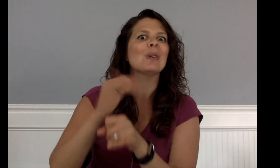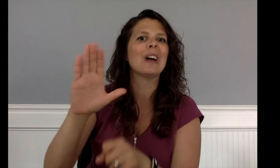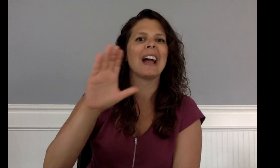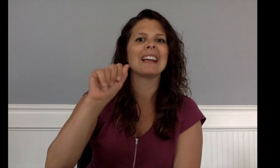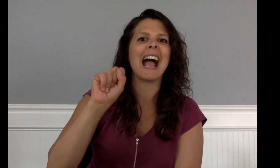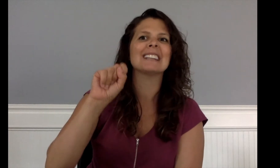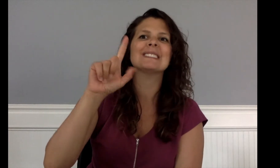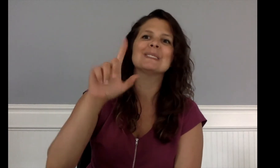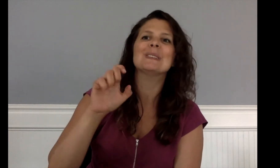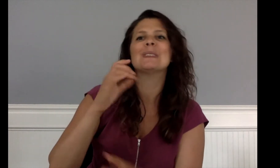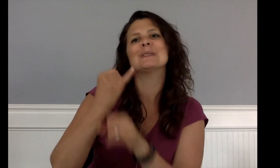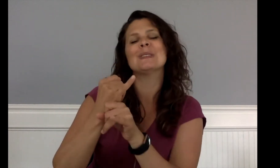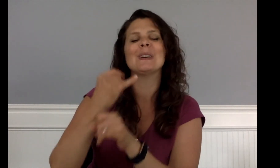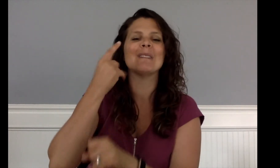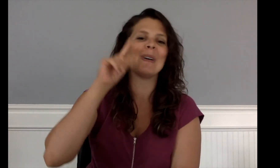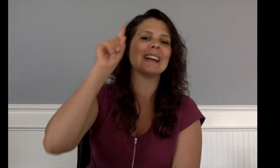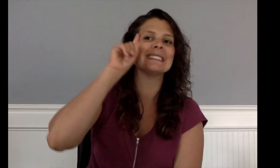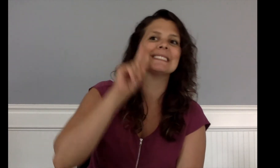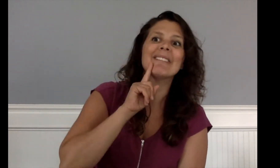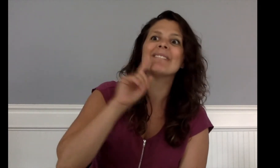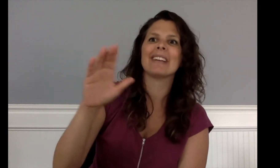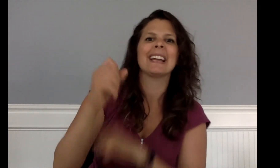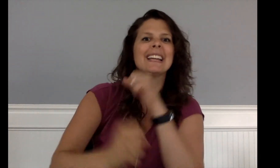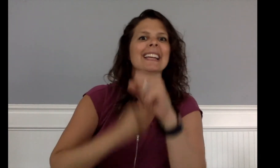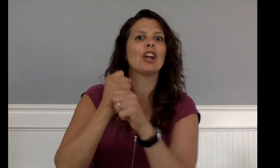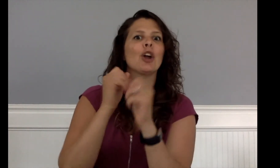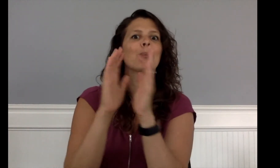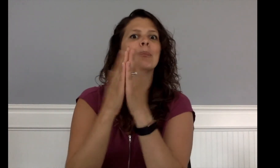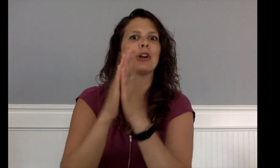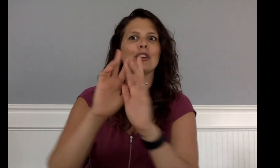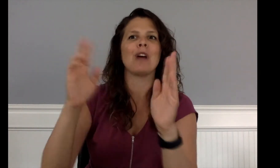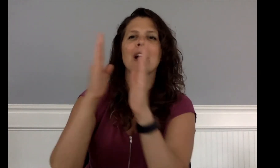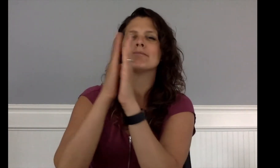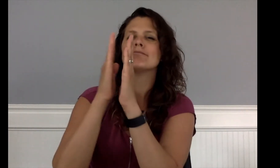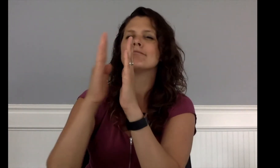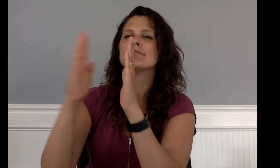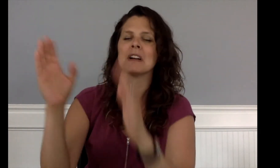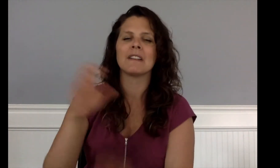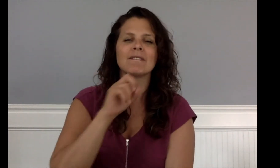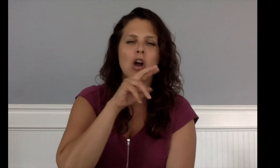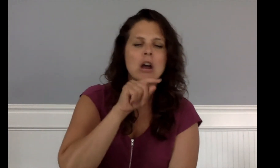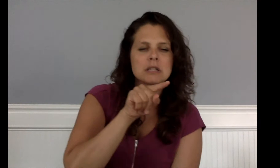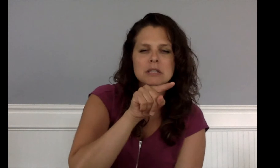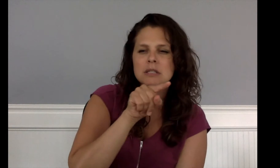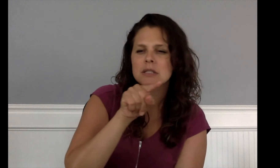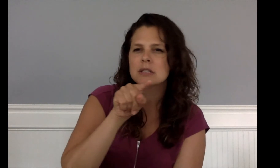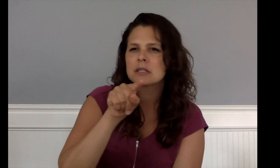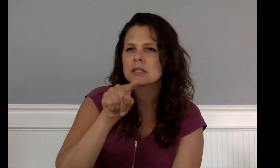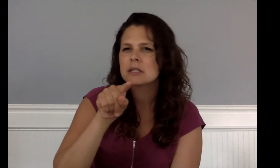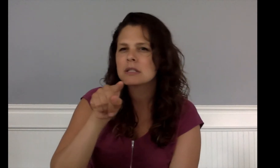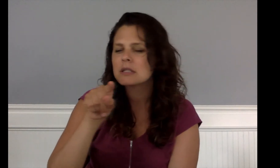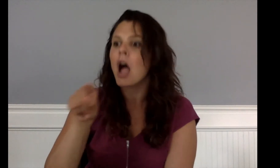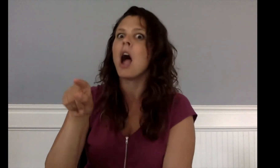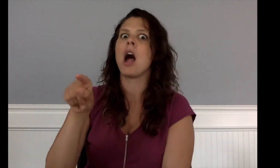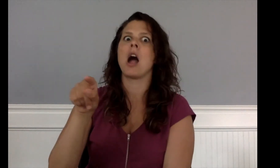There were dozens of Castle School for the Deaf yearbooks. Frog trailed her finger along the spines